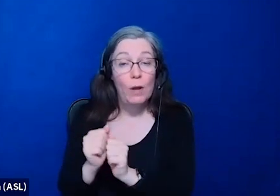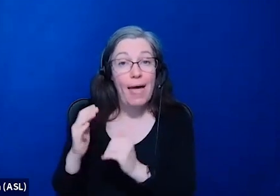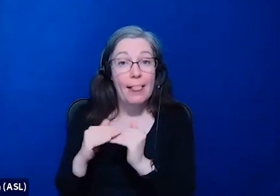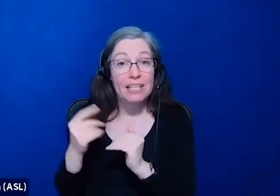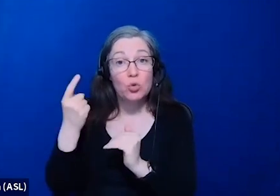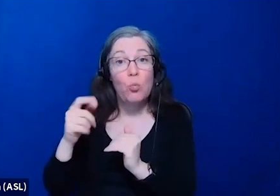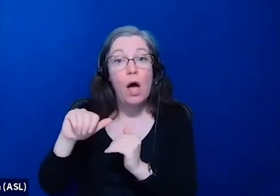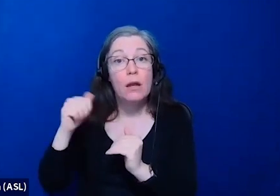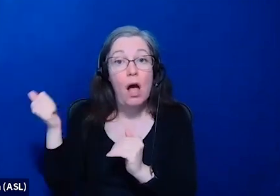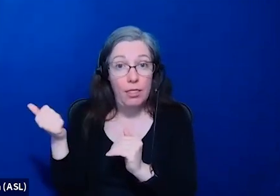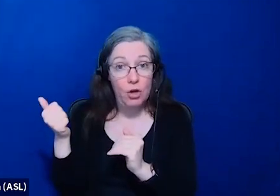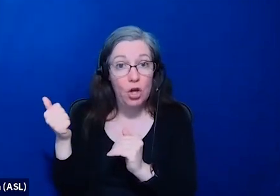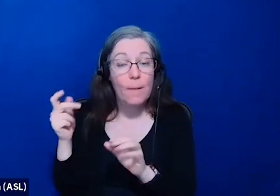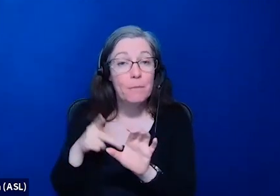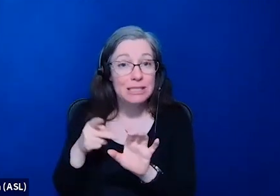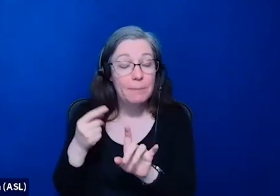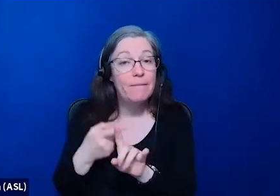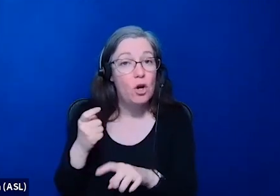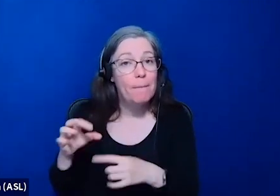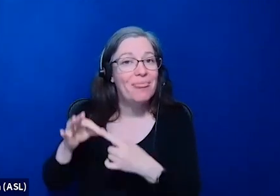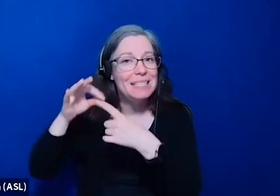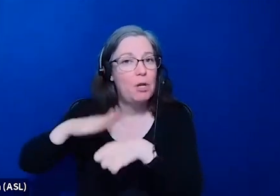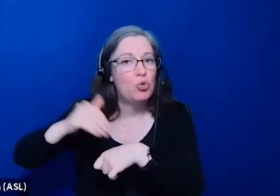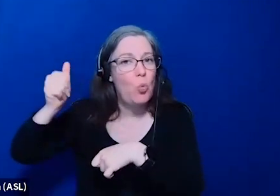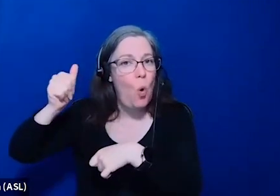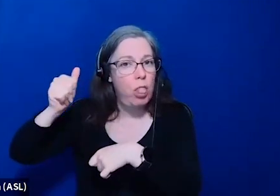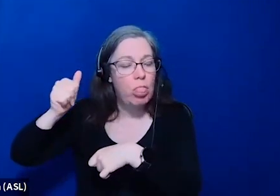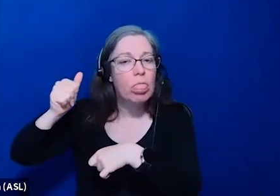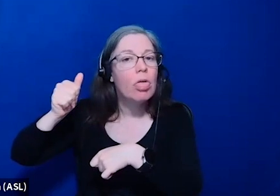from the special call, for the call for astronaut with a physical disability.